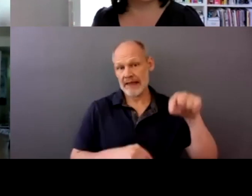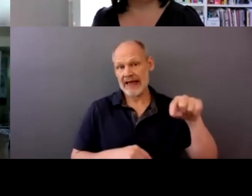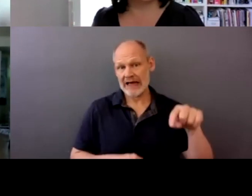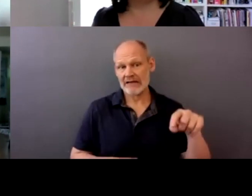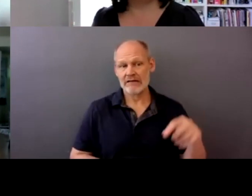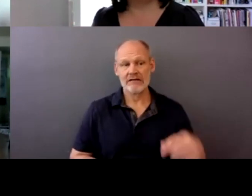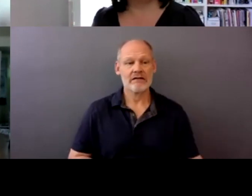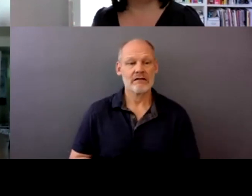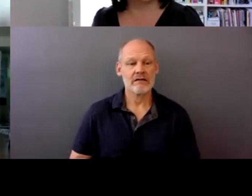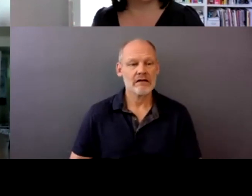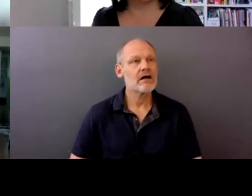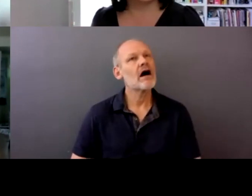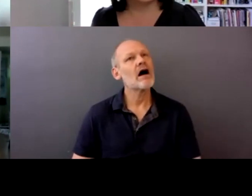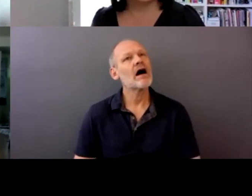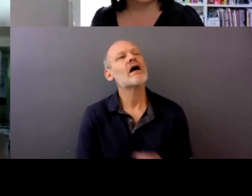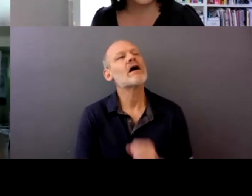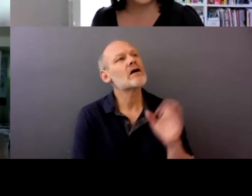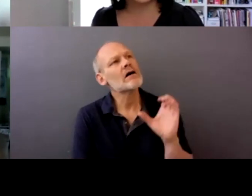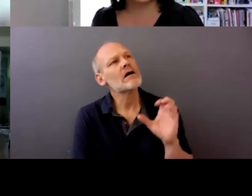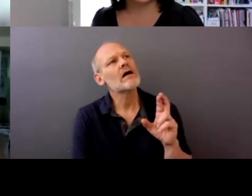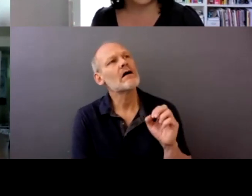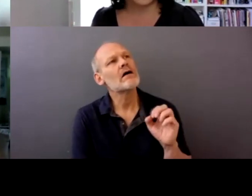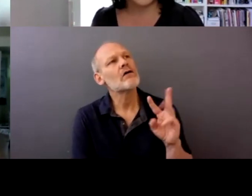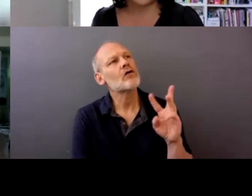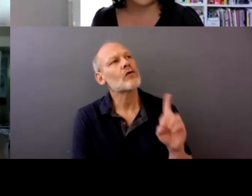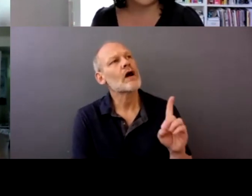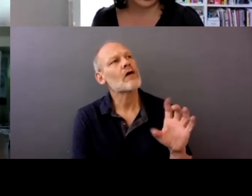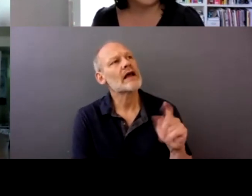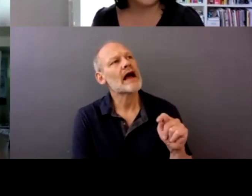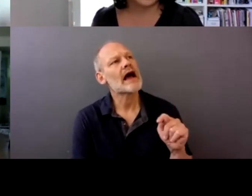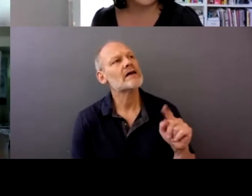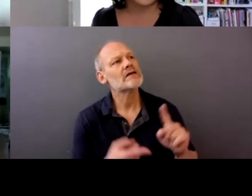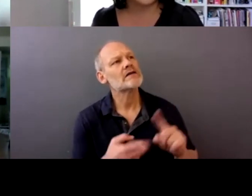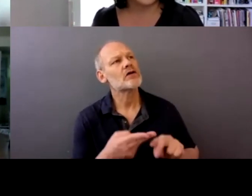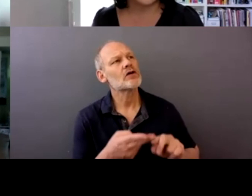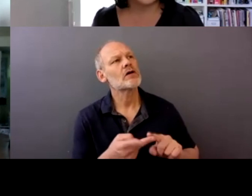Cast is used by Seattle Arts Fund, and Northwest African American museum has been using that, too.